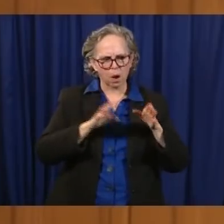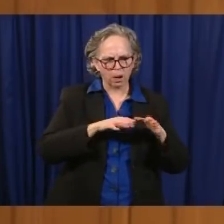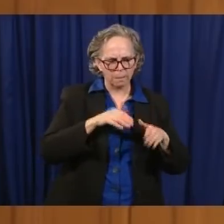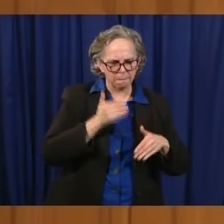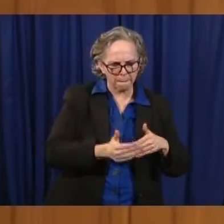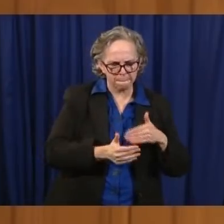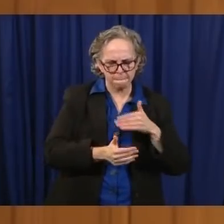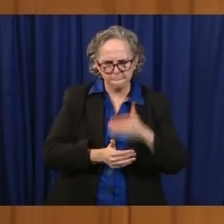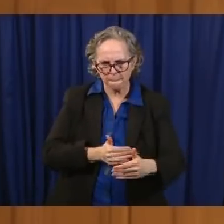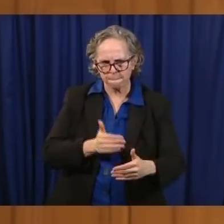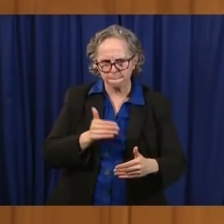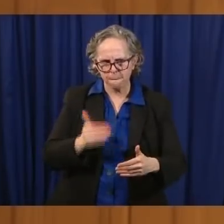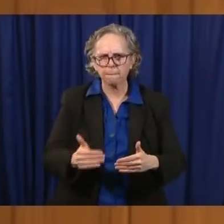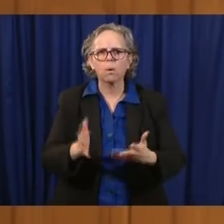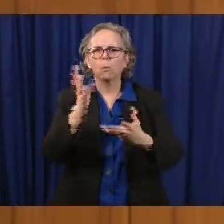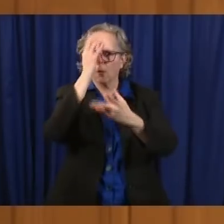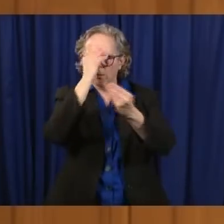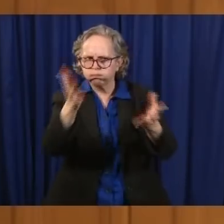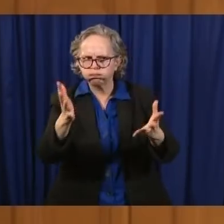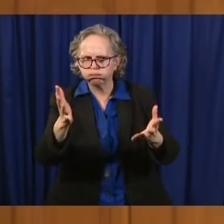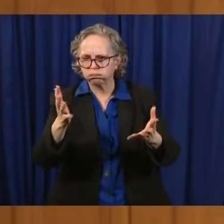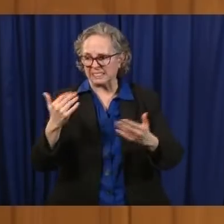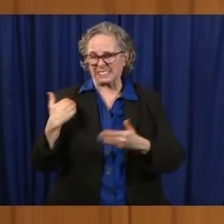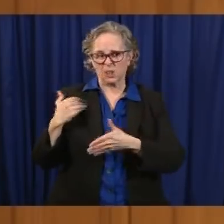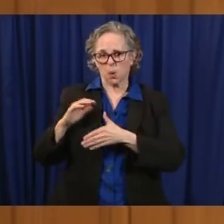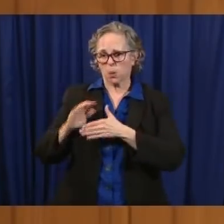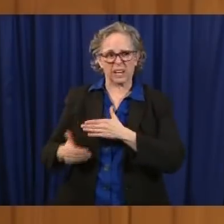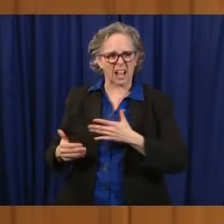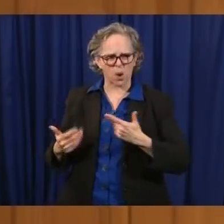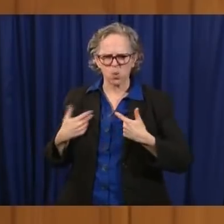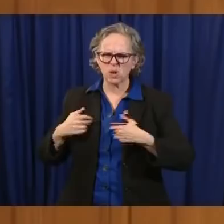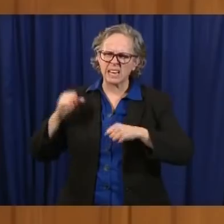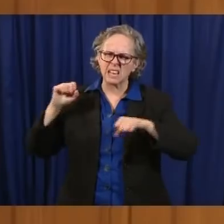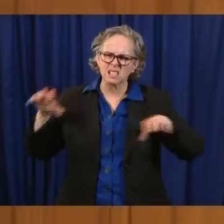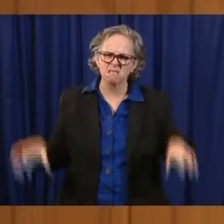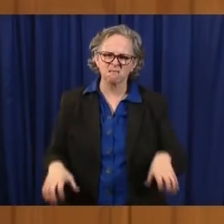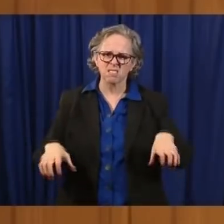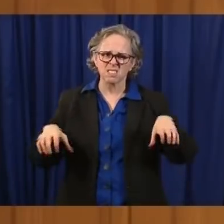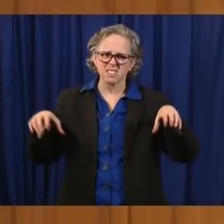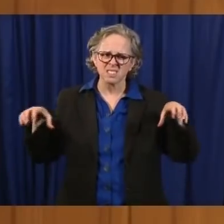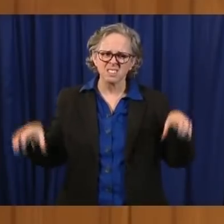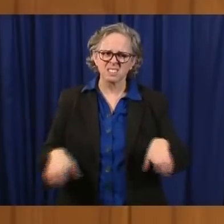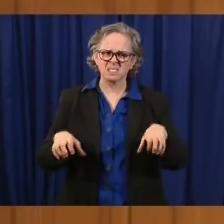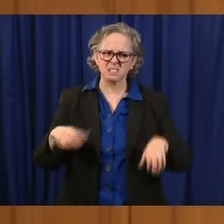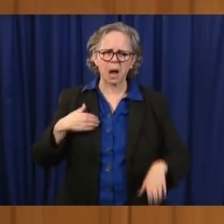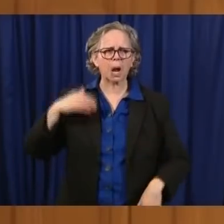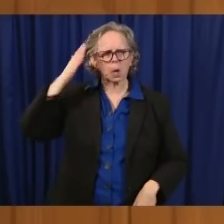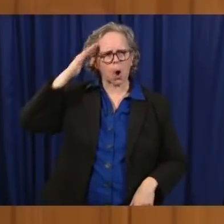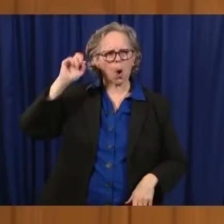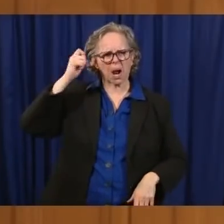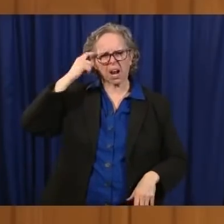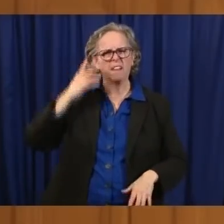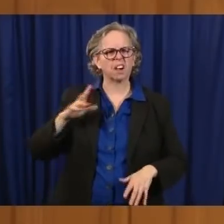SWITCH AND ABLE TO GO BACK THE WAY WE CAME IN, WE HAVE TO BE VERY CAREFUL AS WE MOVE